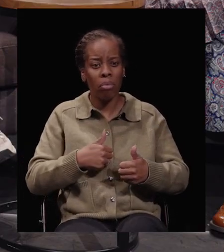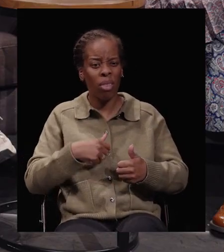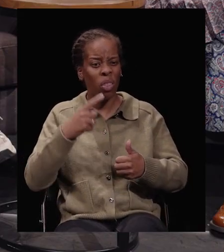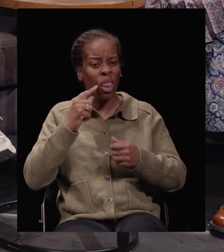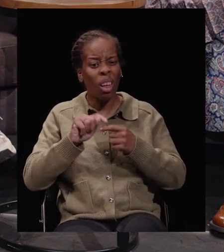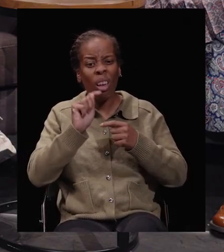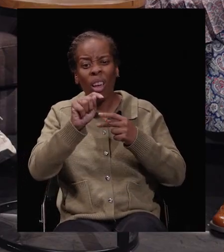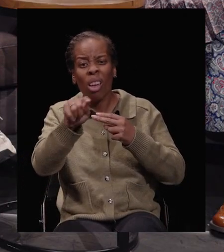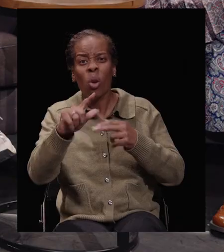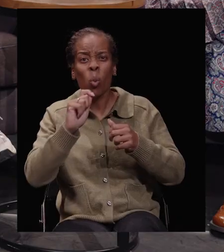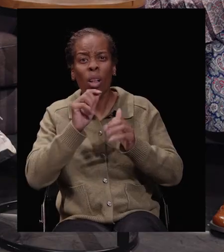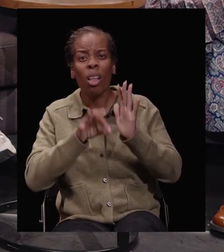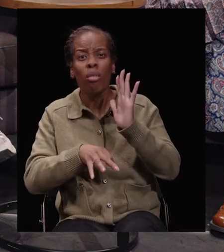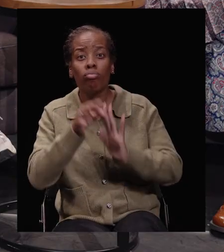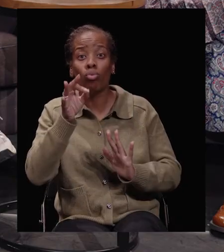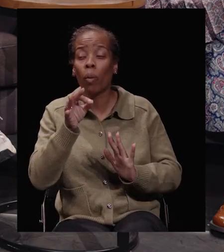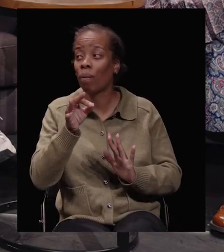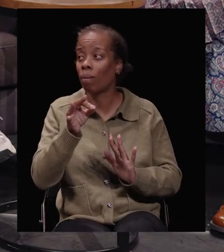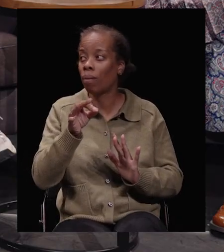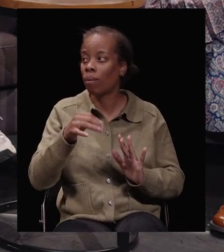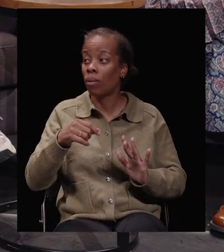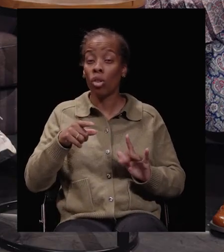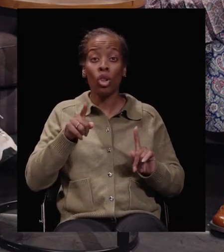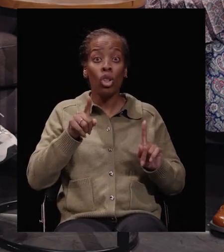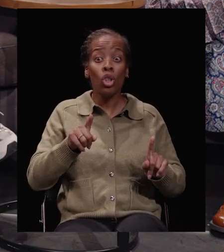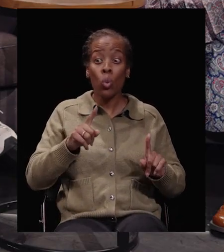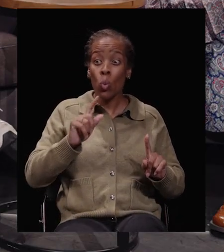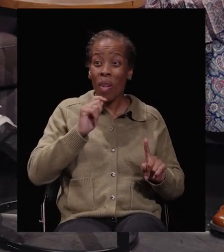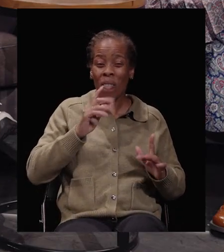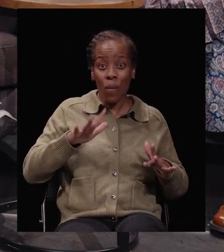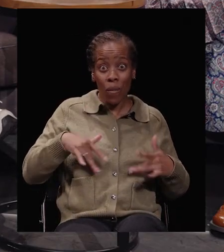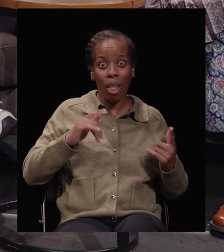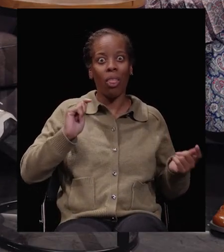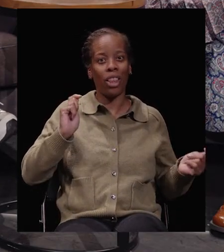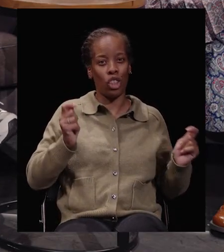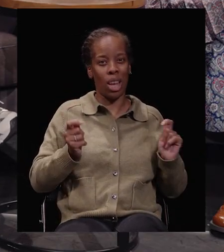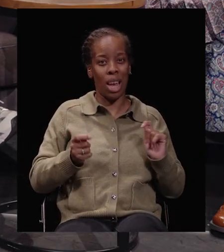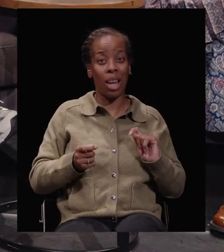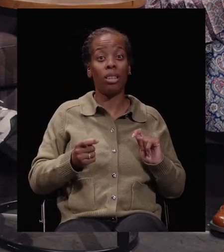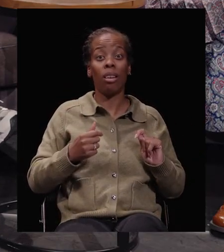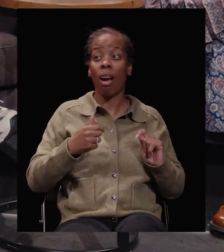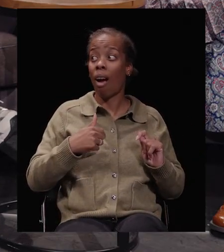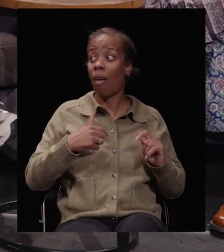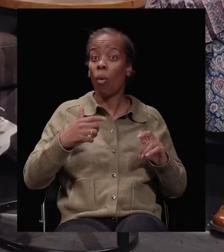You don't see it, so I could be making it up. You'll feel it when it comes. But you feel it. Like a tornado. I see it in schools, I feel it in schools. I feel it in a way that young people